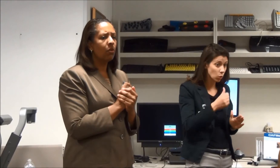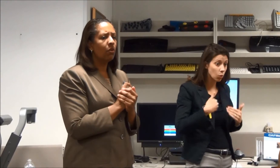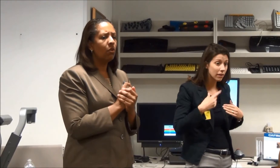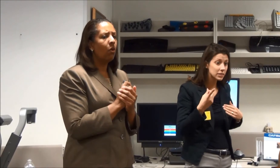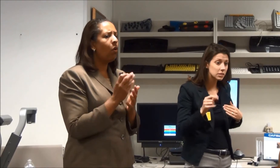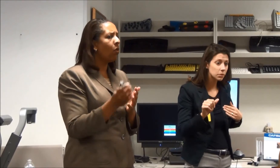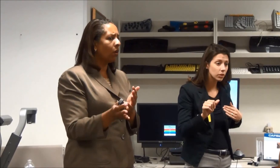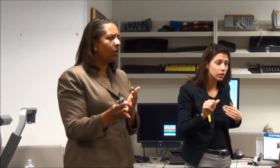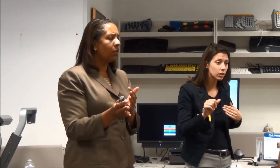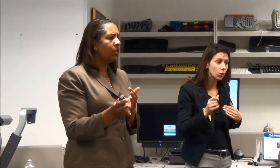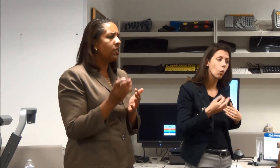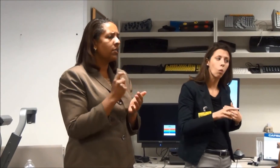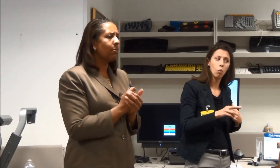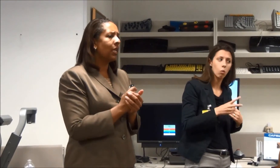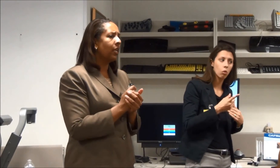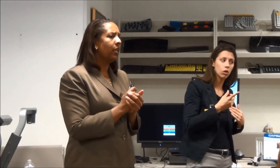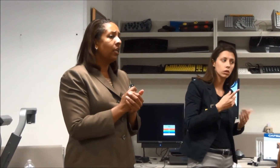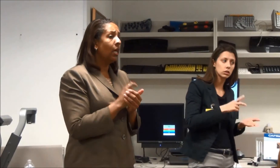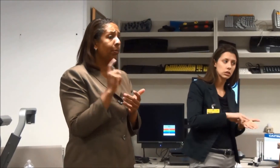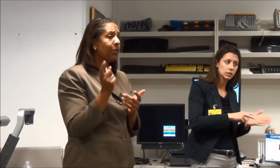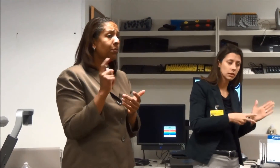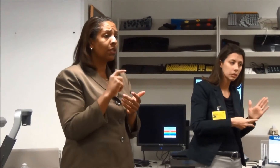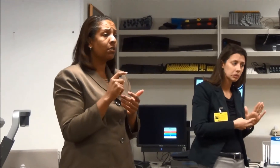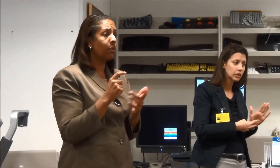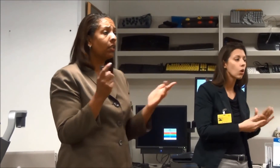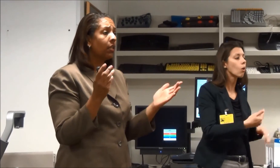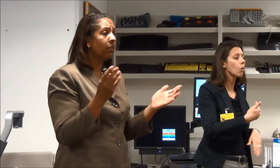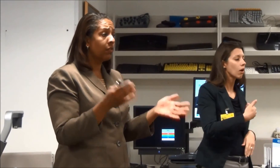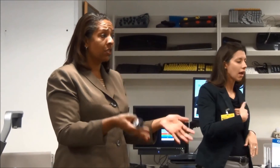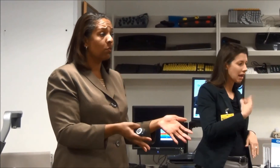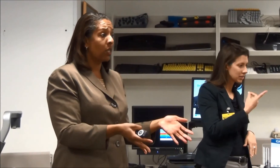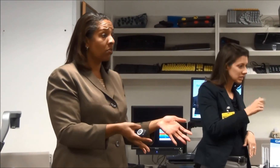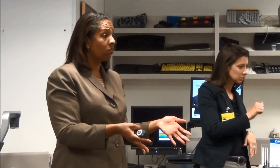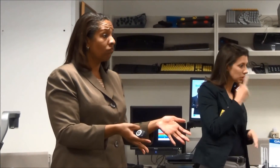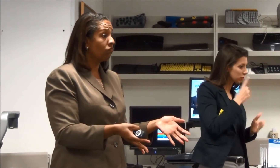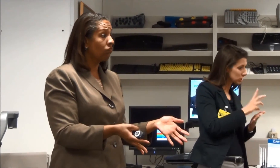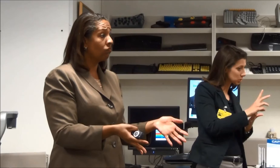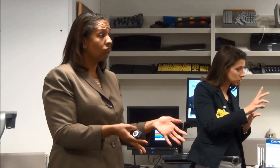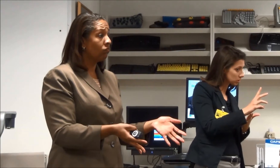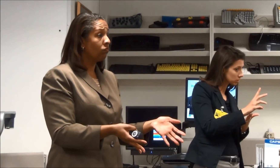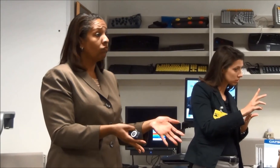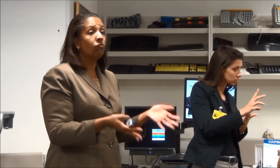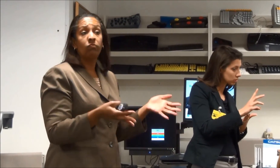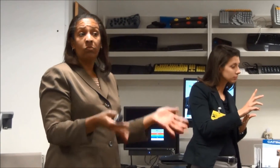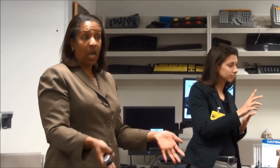Jo Linda Johnson: Or does it mean I'm a person with a disability for six weeks?